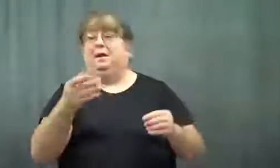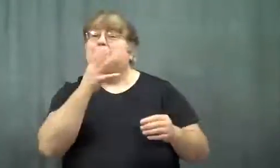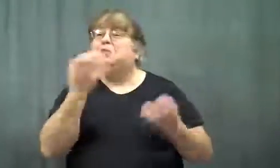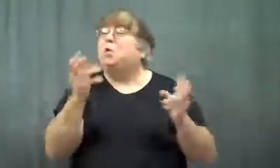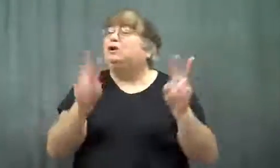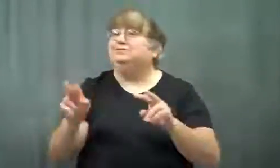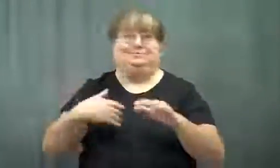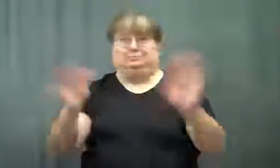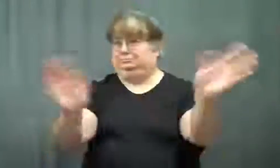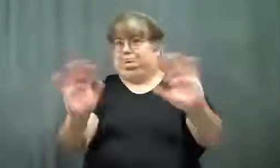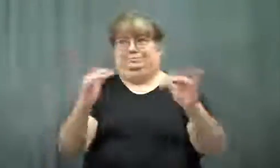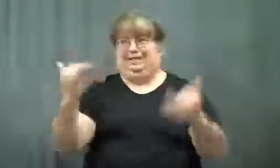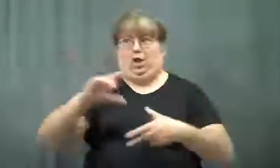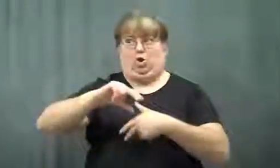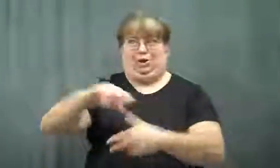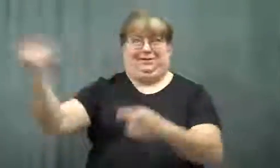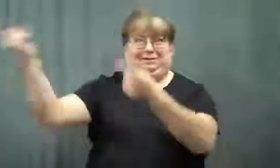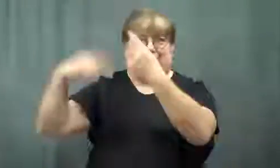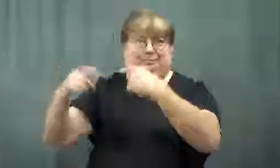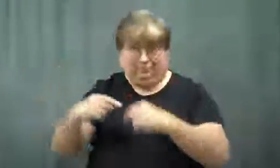My mother wanted to look around, and I said no, a hurricane was coming.